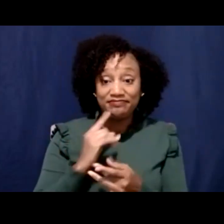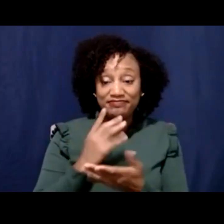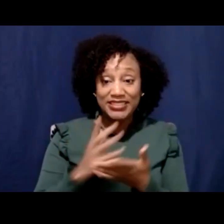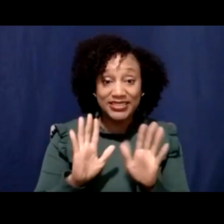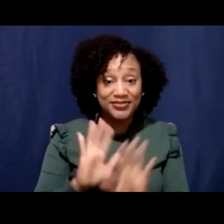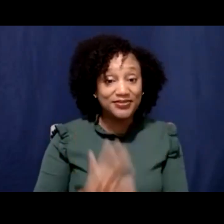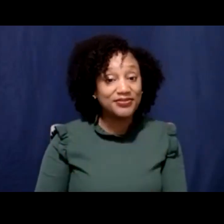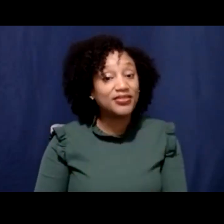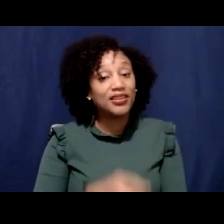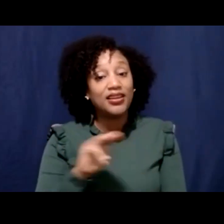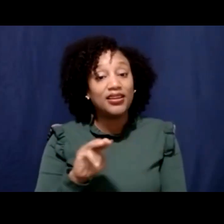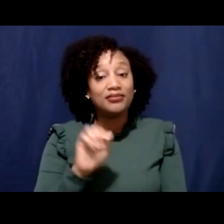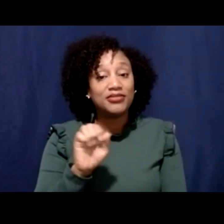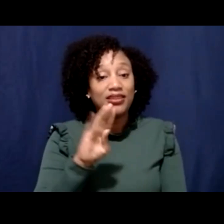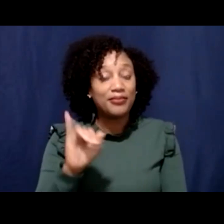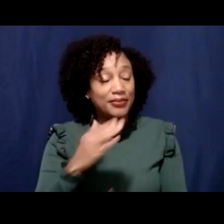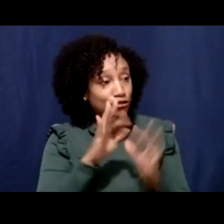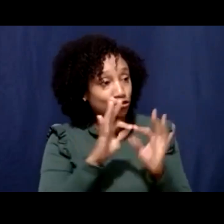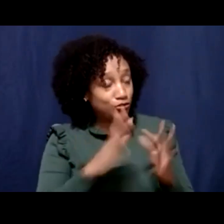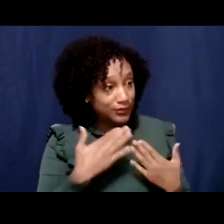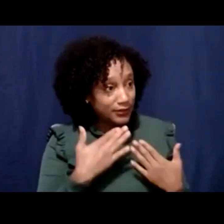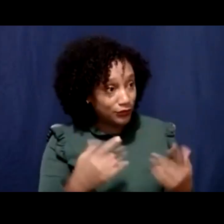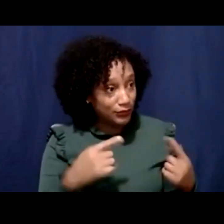Thank you, interpreters, for being here today. Gratitude.